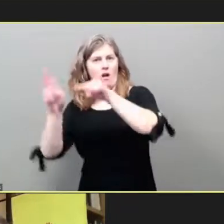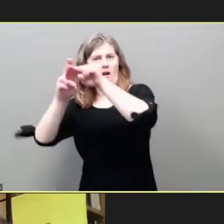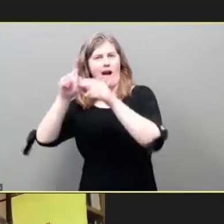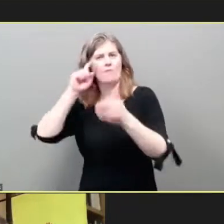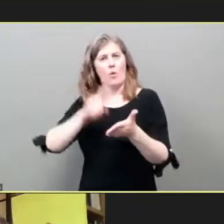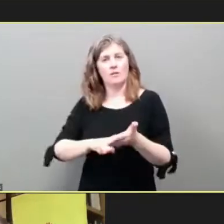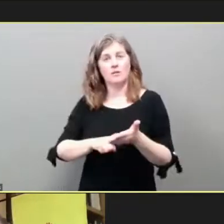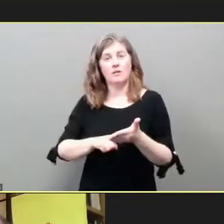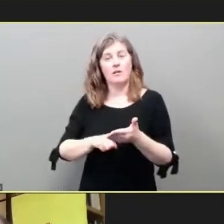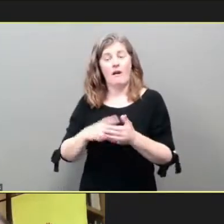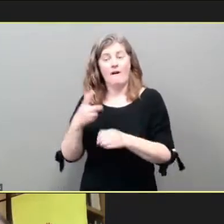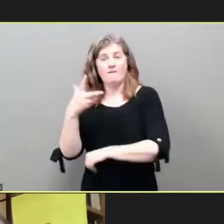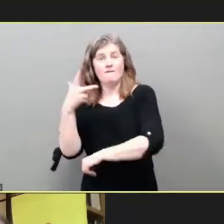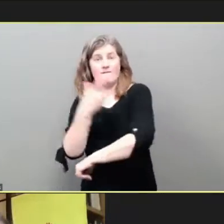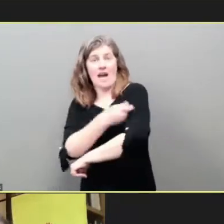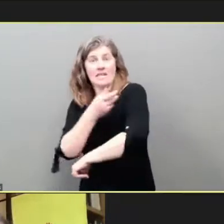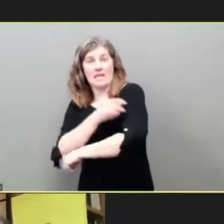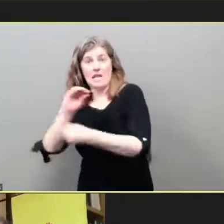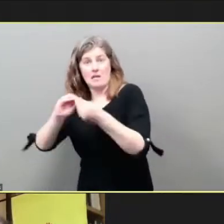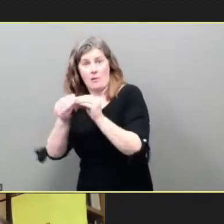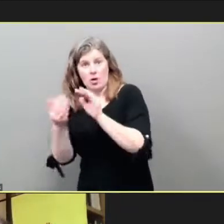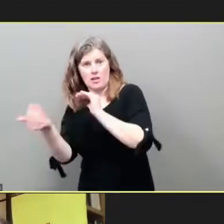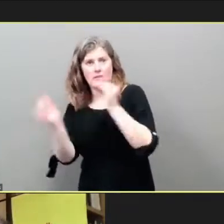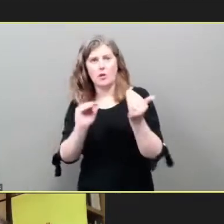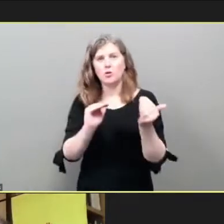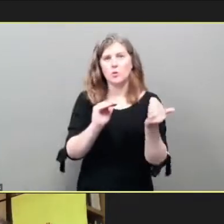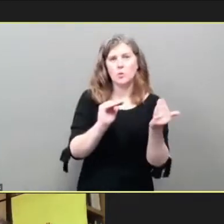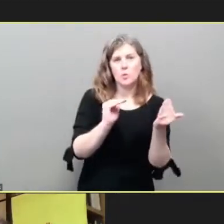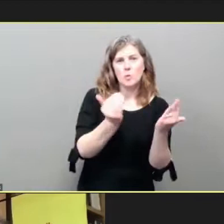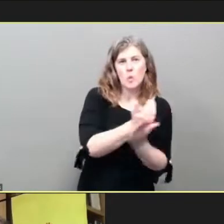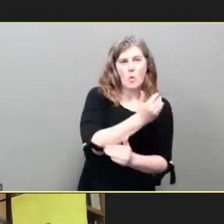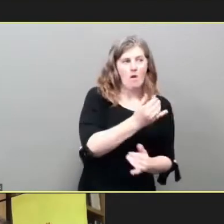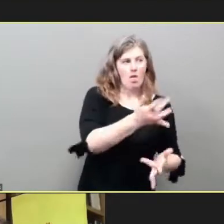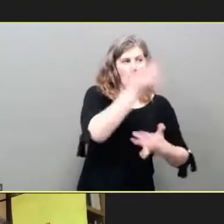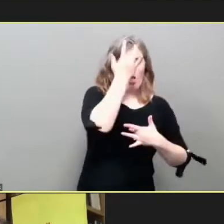to new infections in new Mexico is still 50 to 1, that number has that